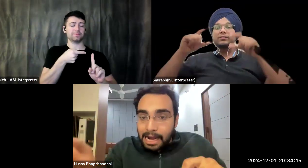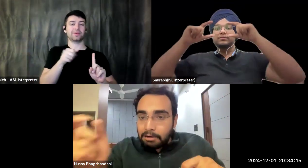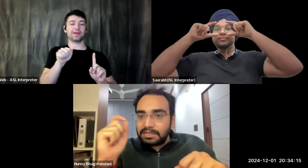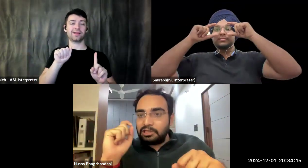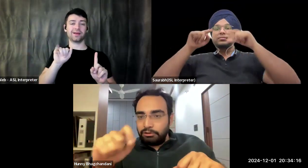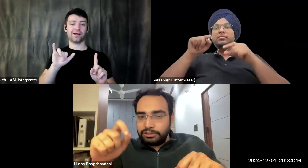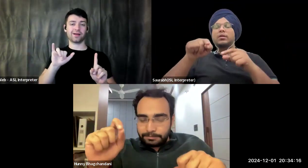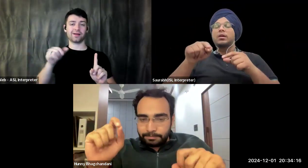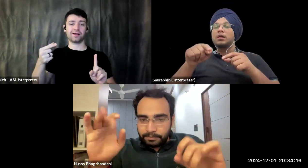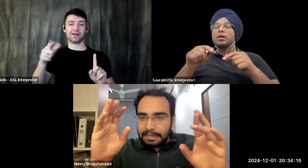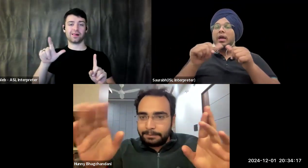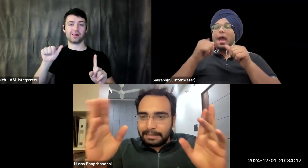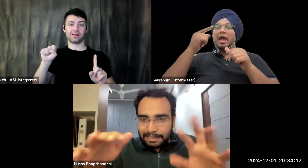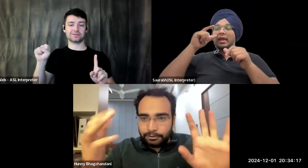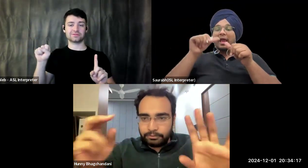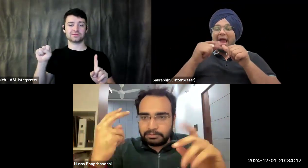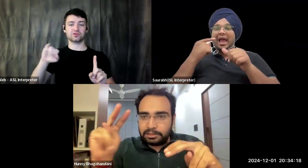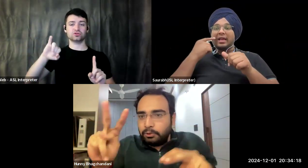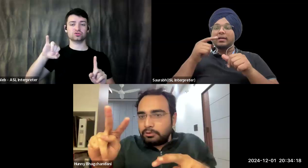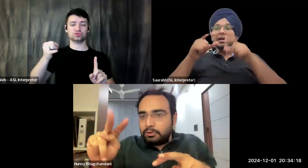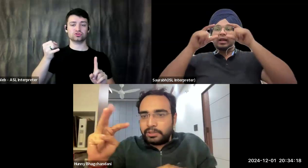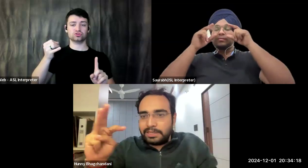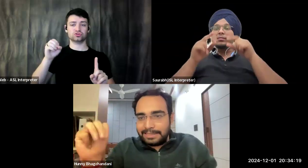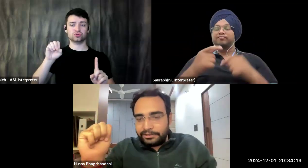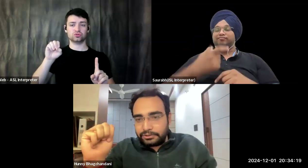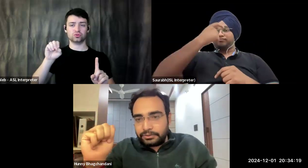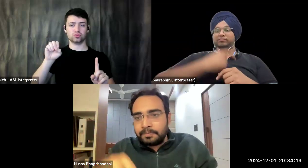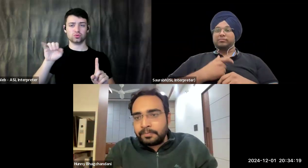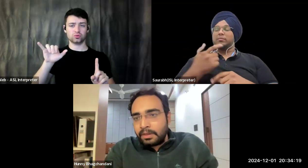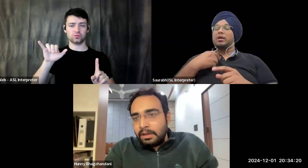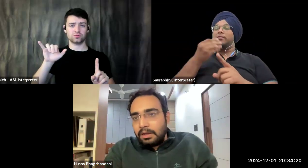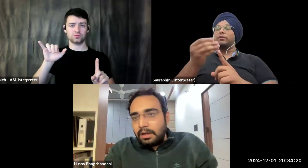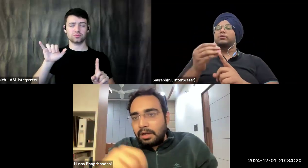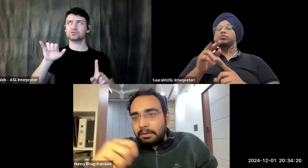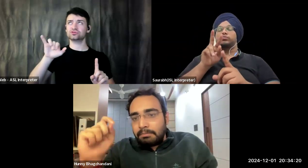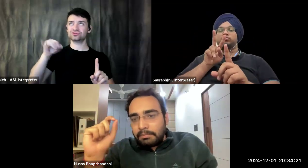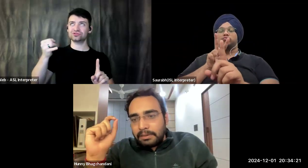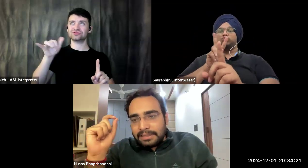allows a user, let me tell you the two to do three scenarios.